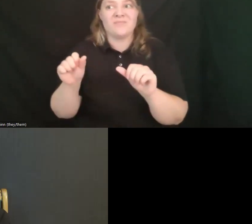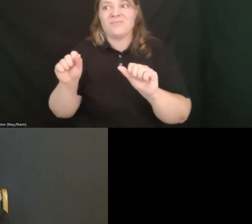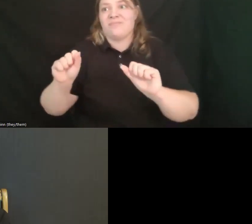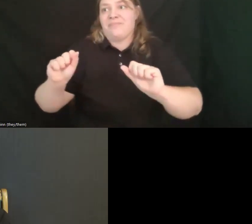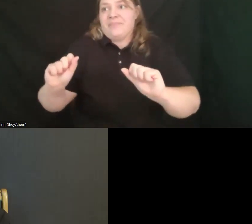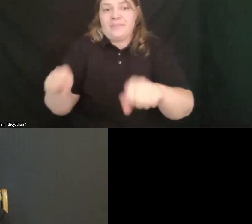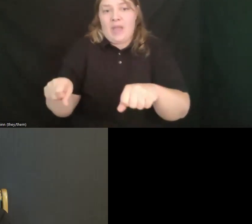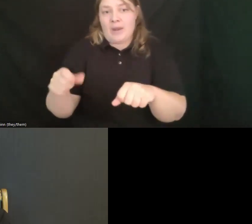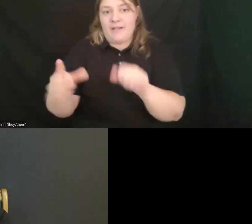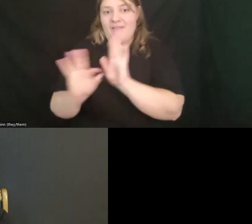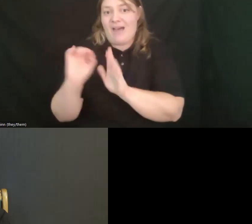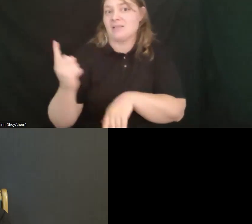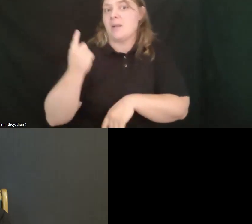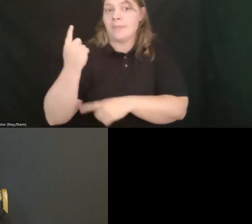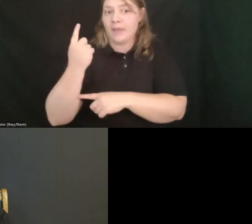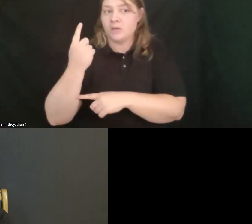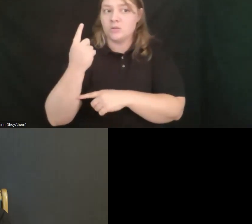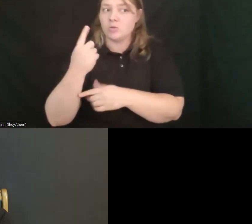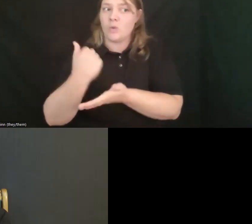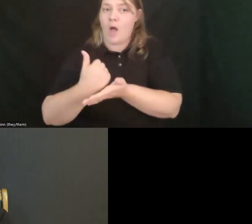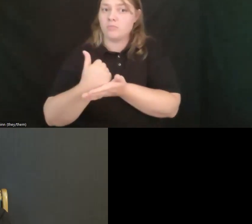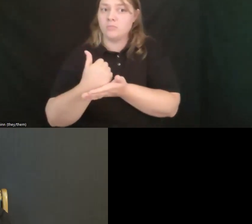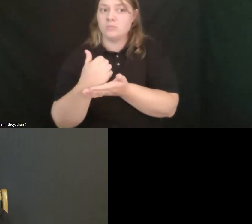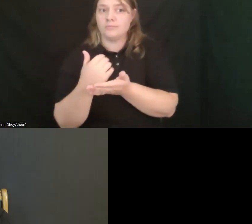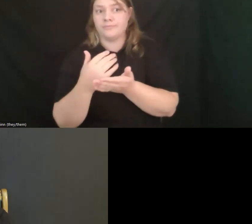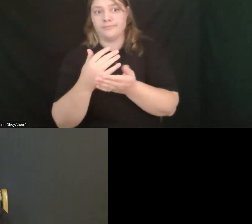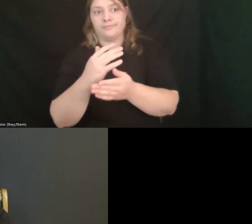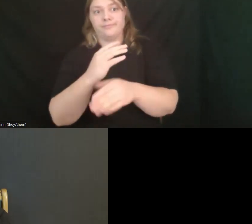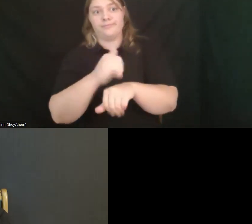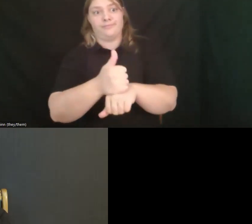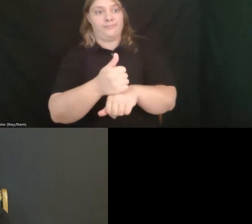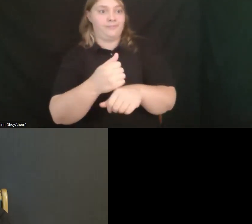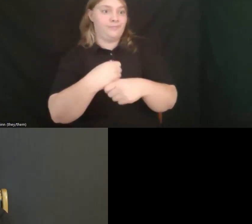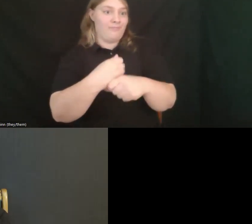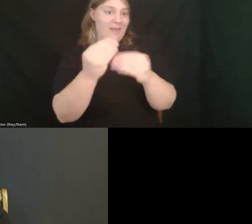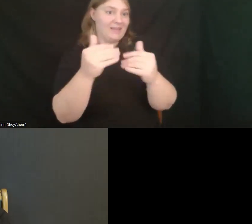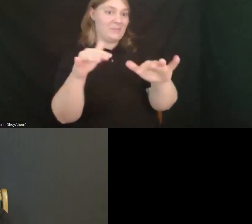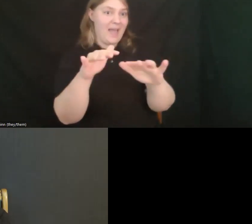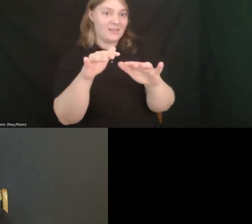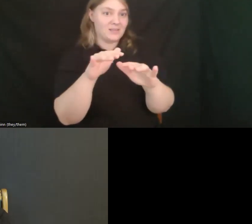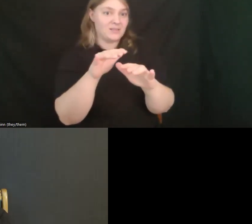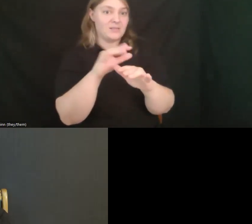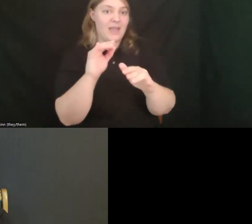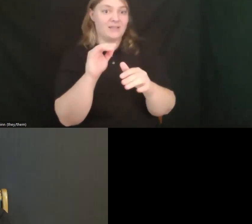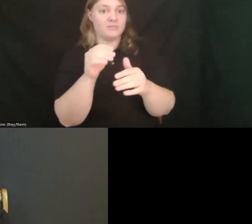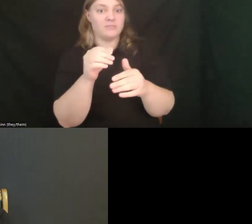we can think of to create space and position our ourselves I think Sean again I'll quote you when